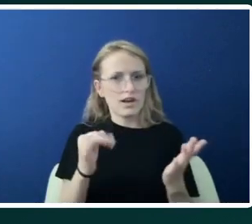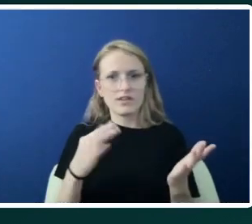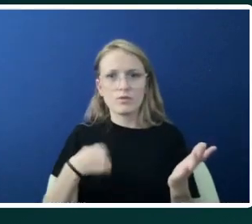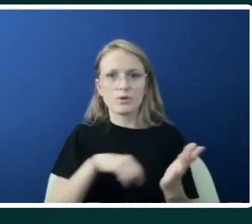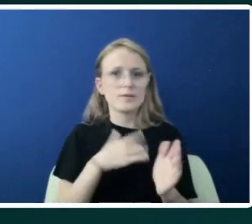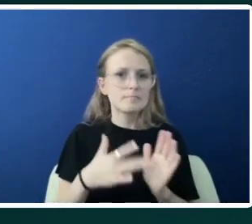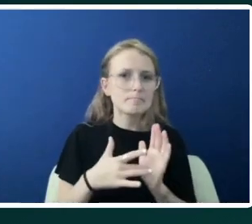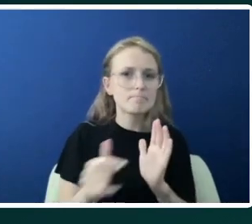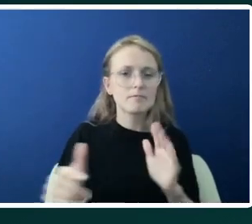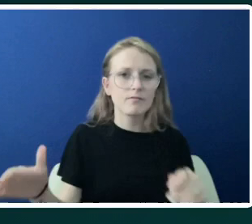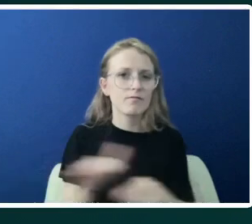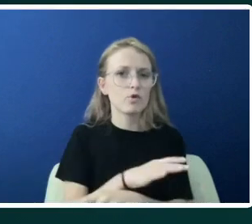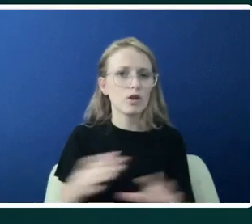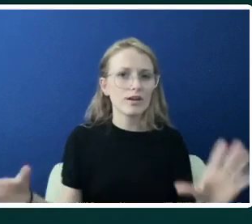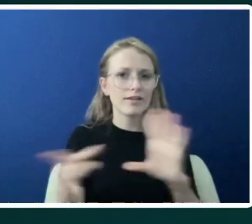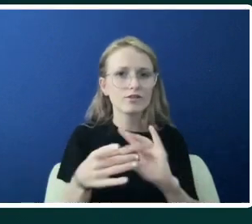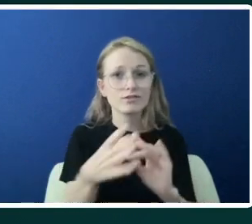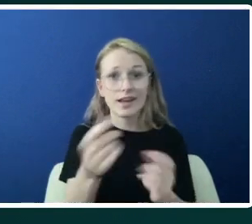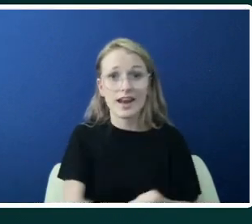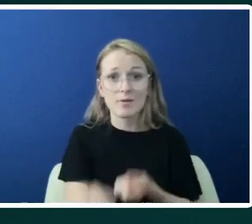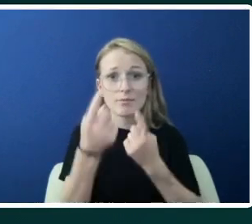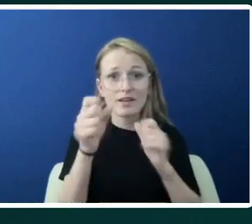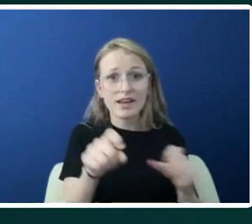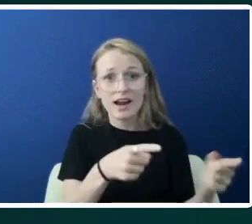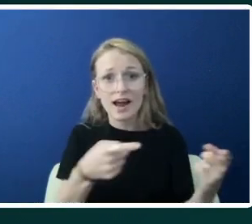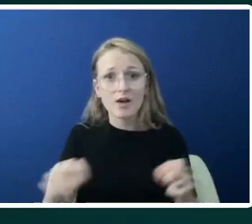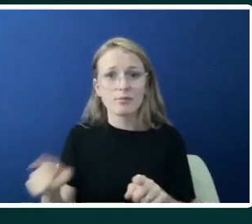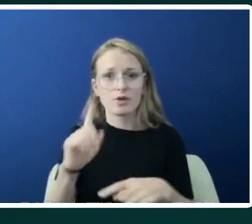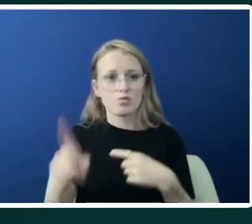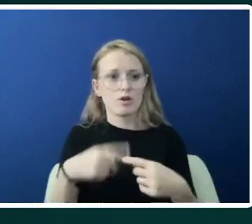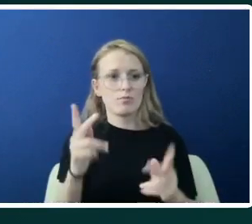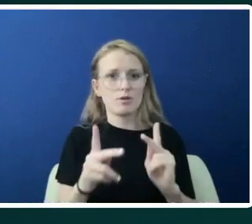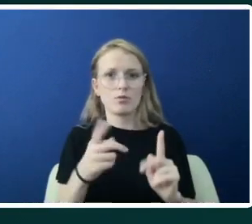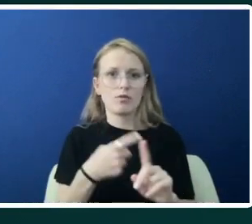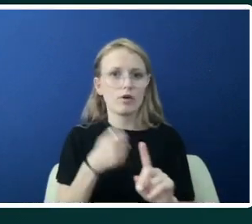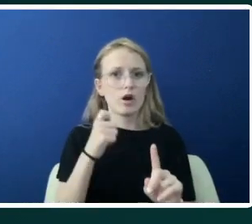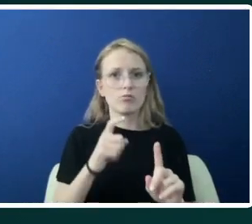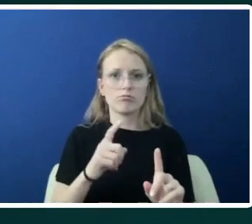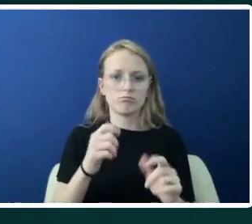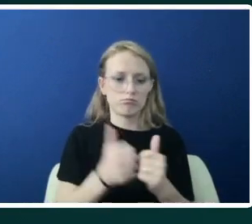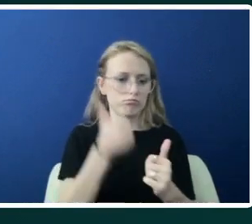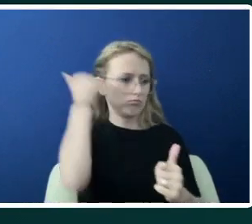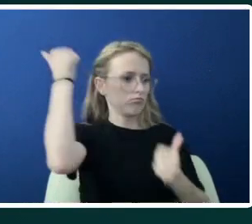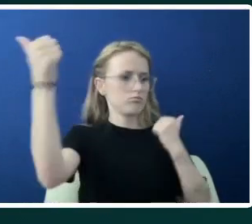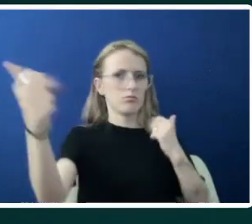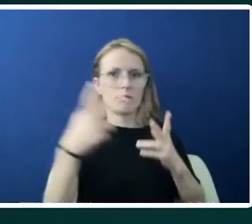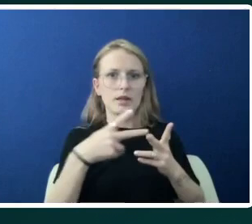empathy that can possibly happen when people from dissimilar places in life, dissimilar ideologies,